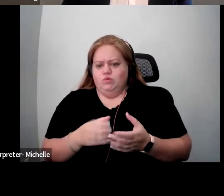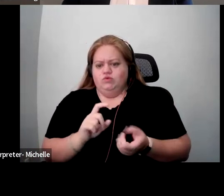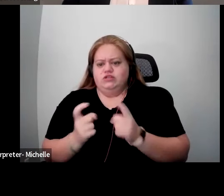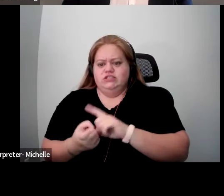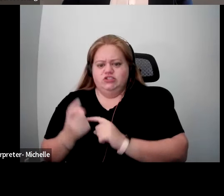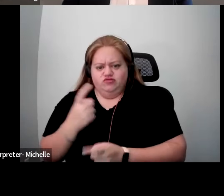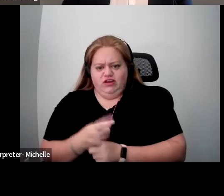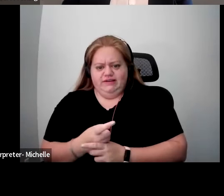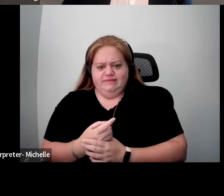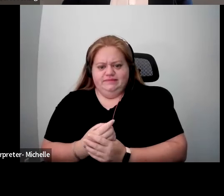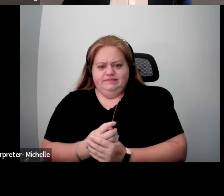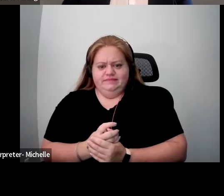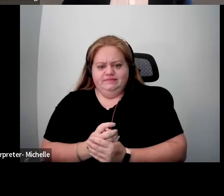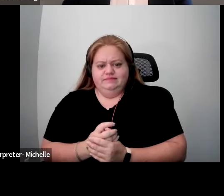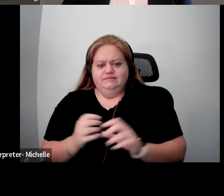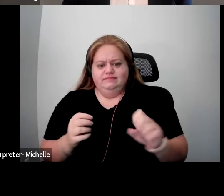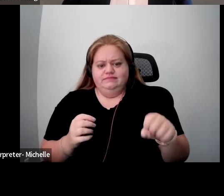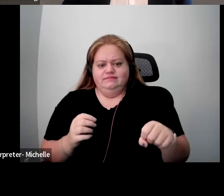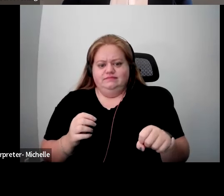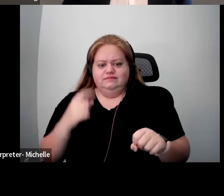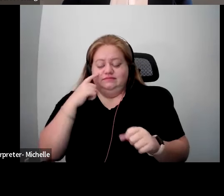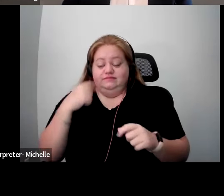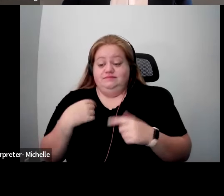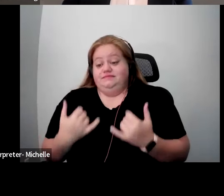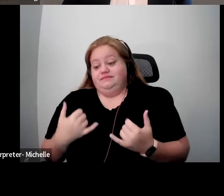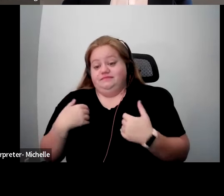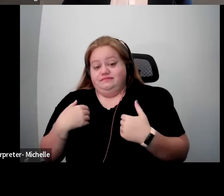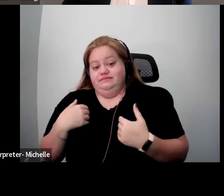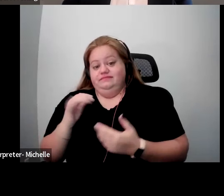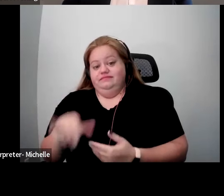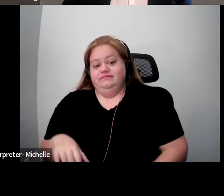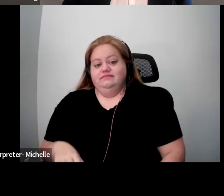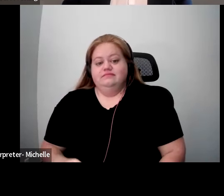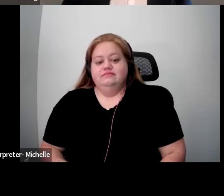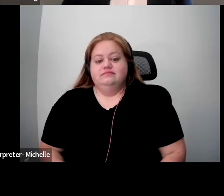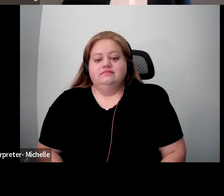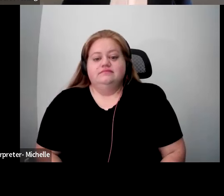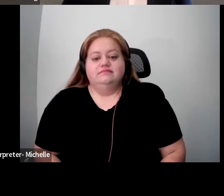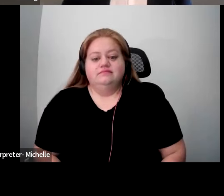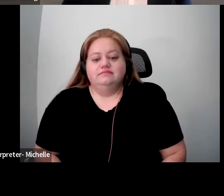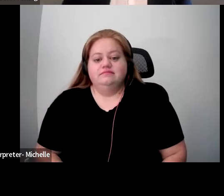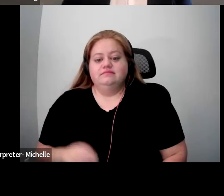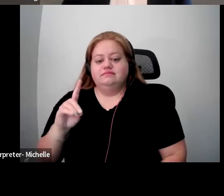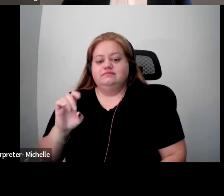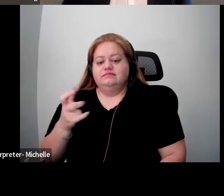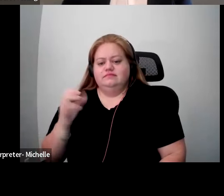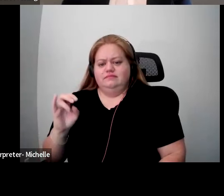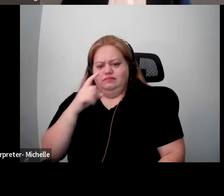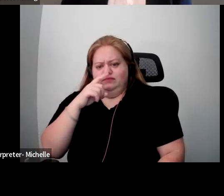And, yeah, so that, for the meantime, can be used. Yeah, Deyan, could you follow up on that